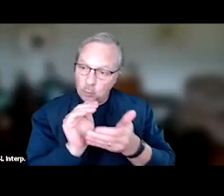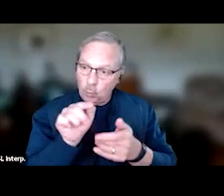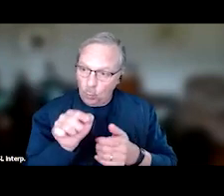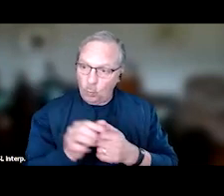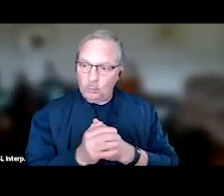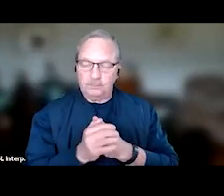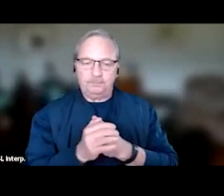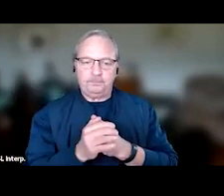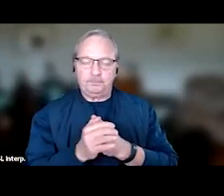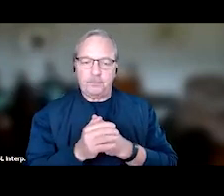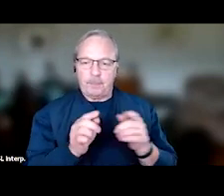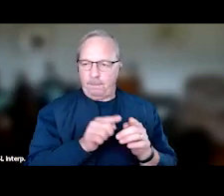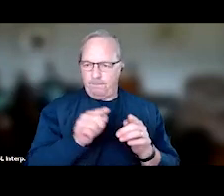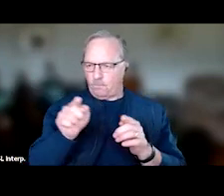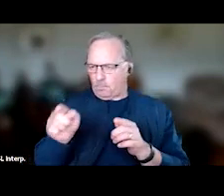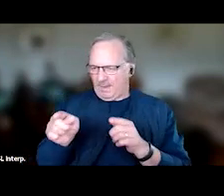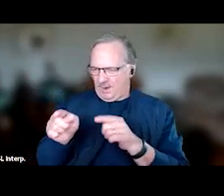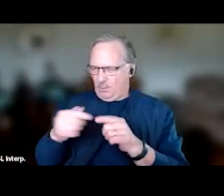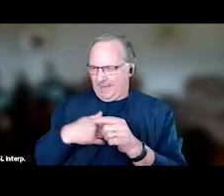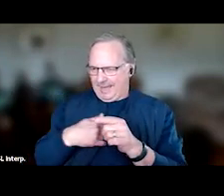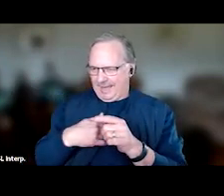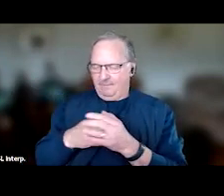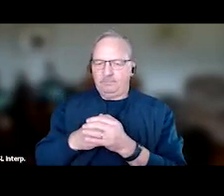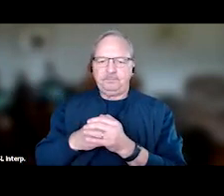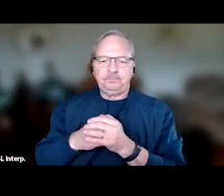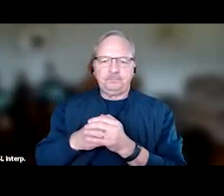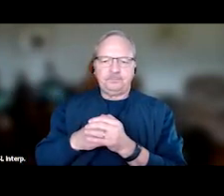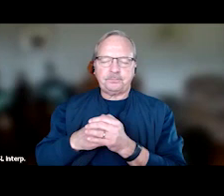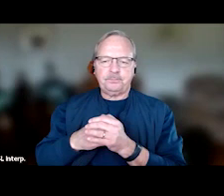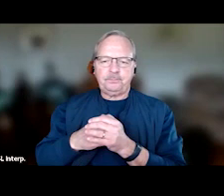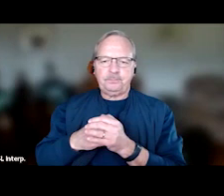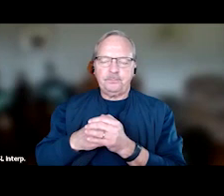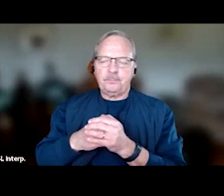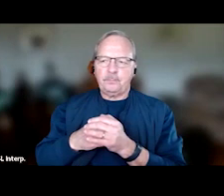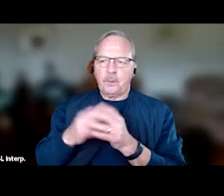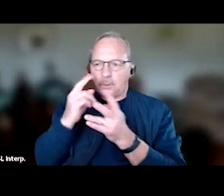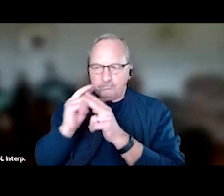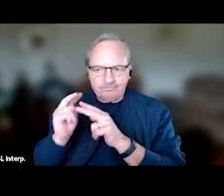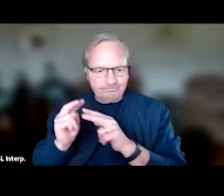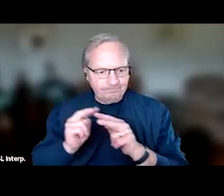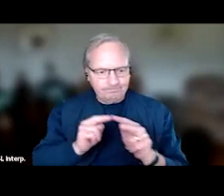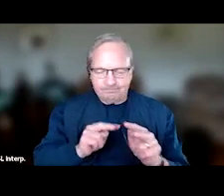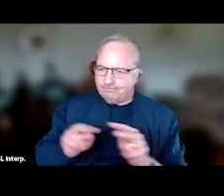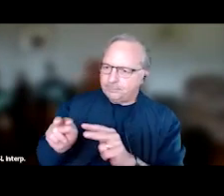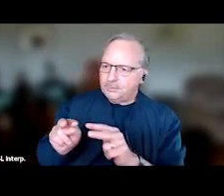Over here, we have... We'd like to draw your attention to your Single State Agency